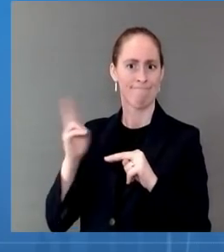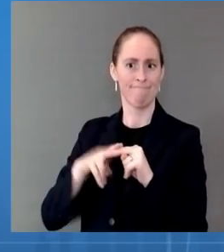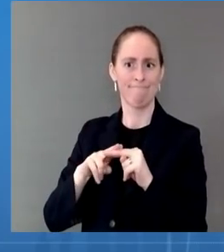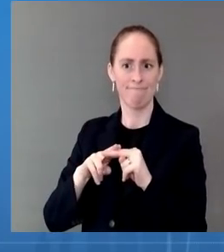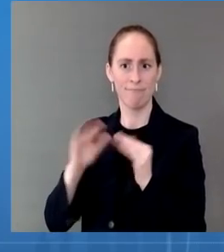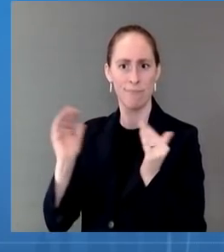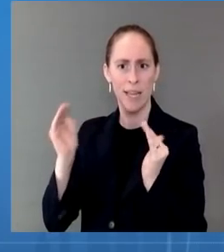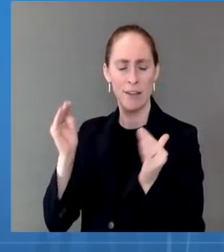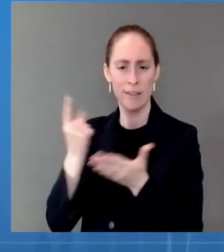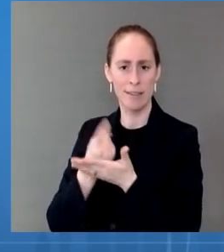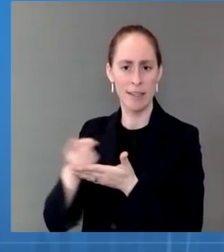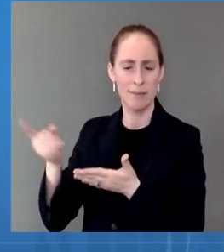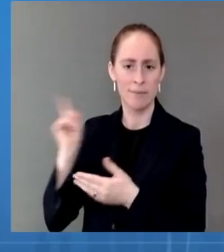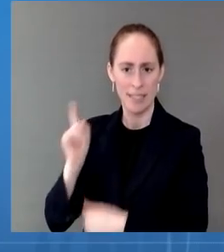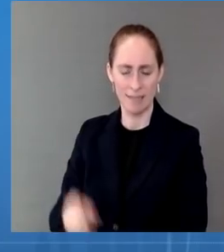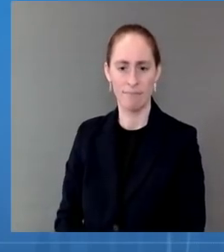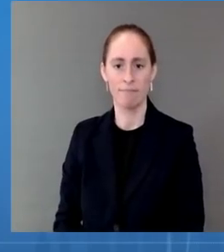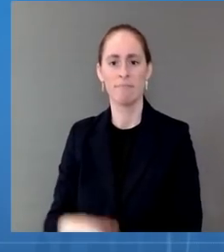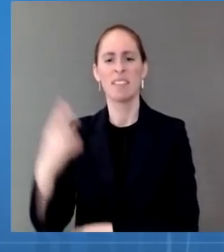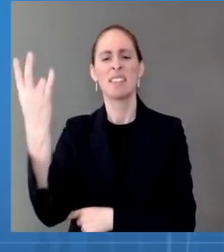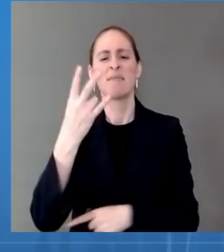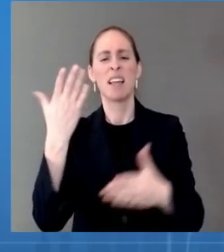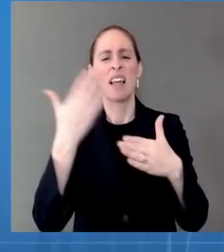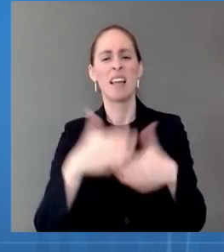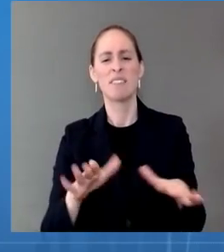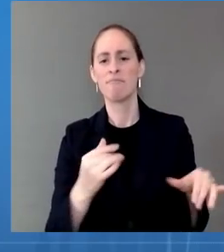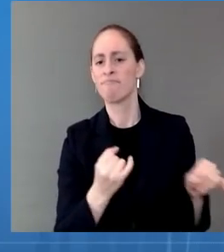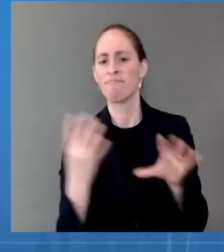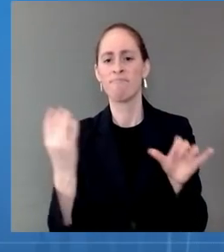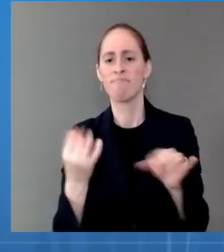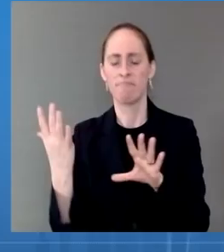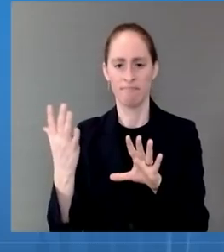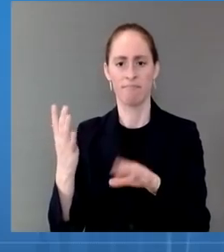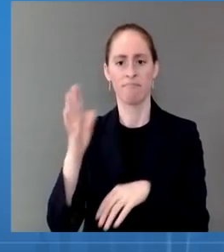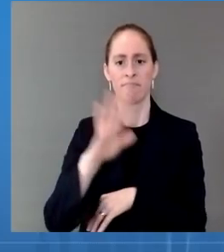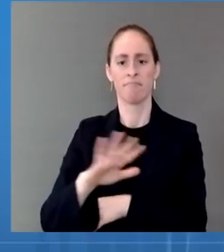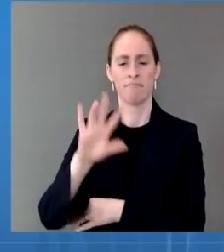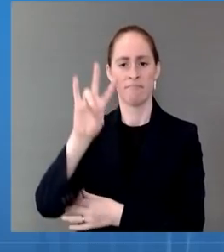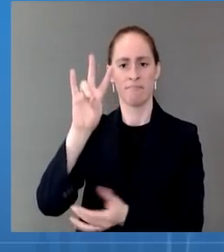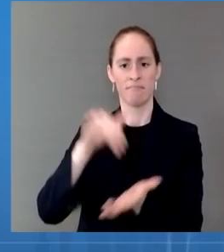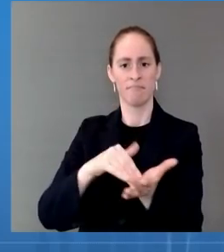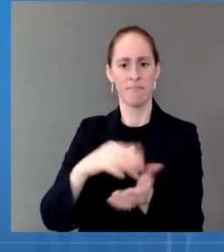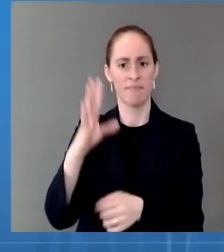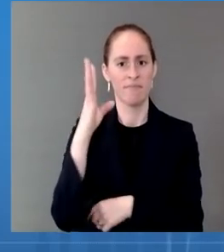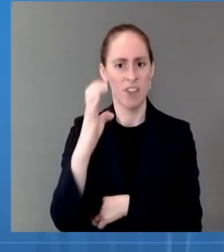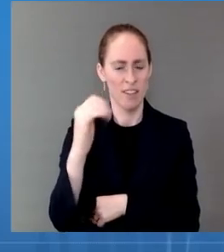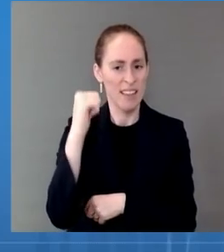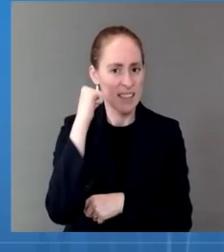is about 7400 cases per day. Also an increase of about 16 percent over the previous week.